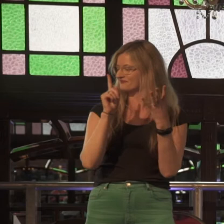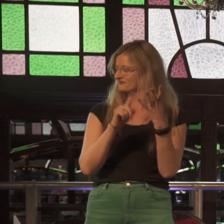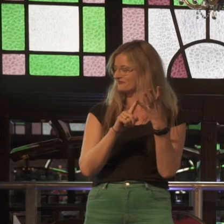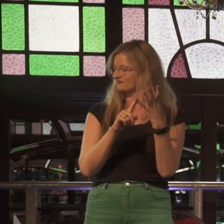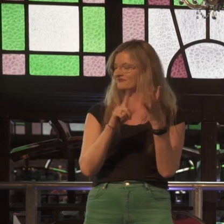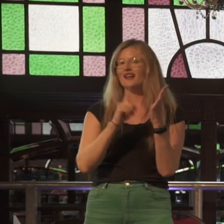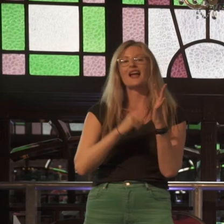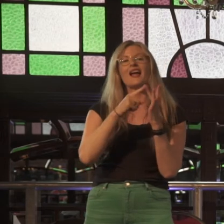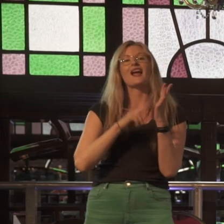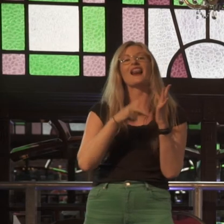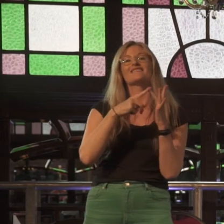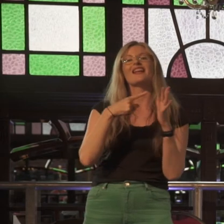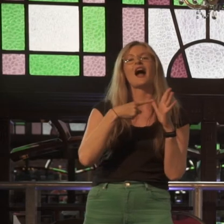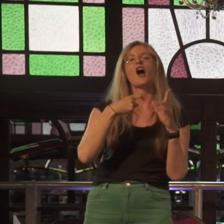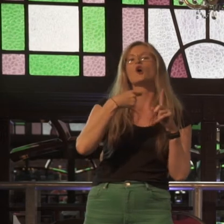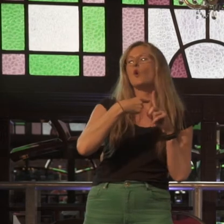And Livia Kojo Alour for Black Sheep.